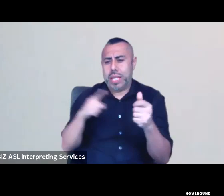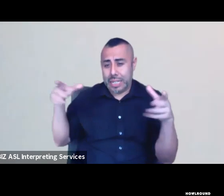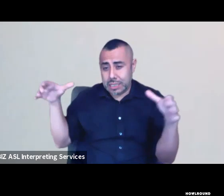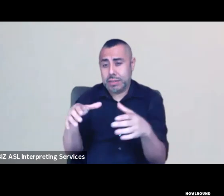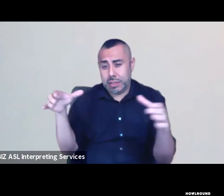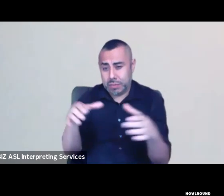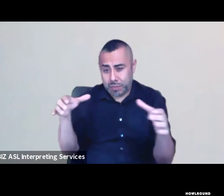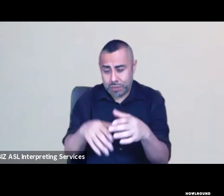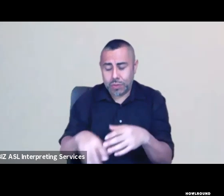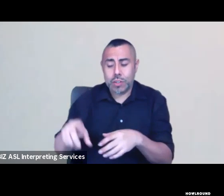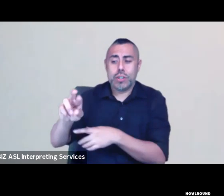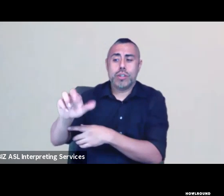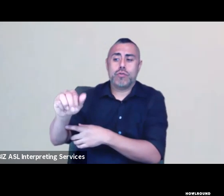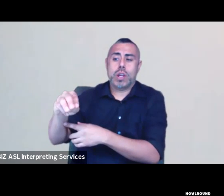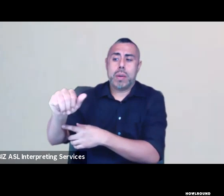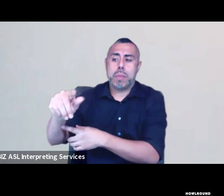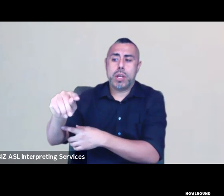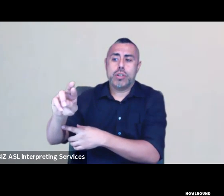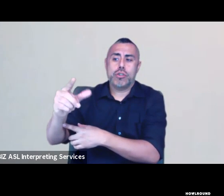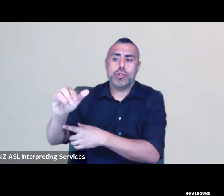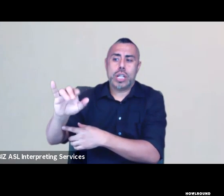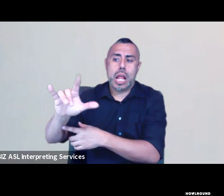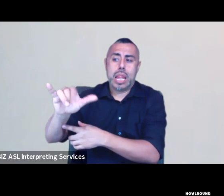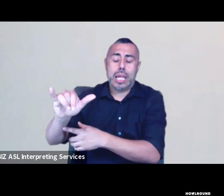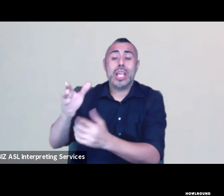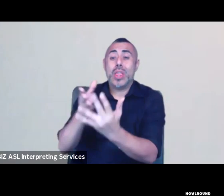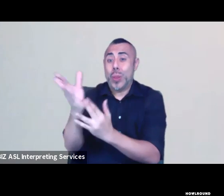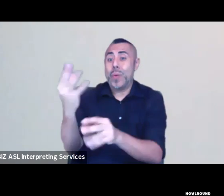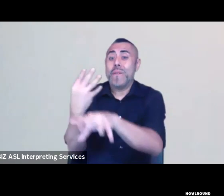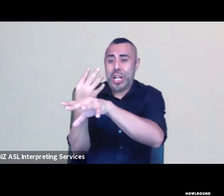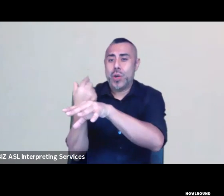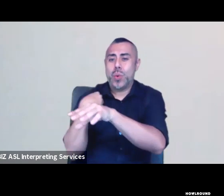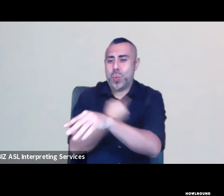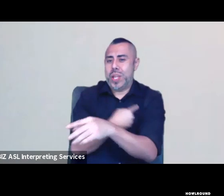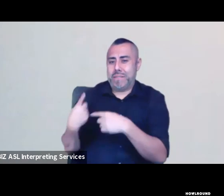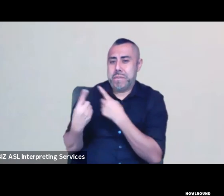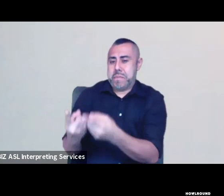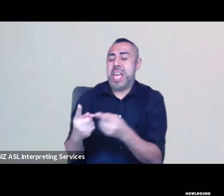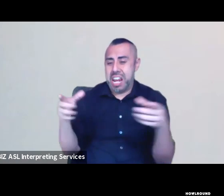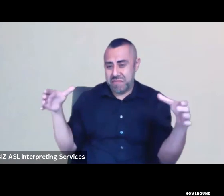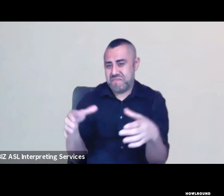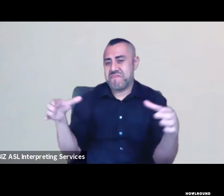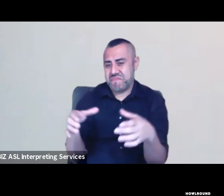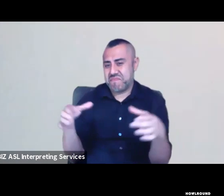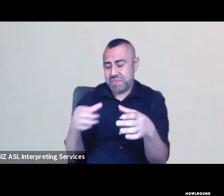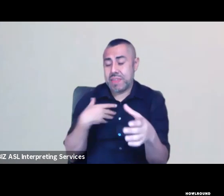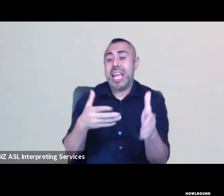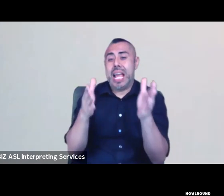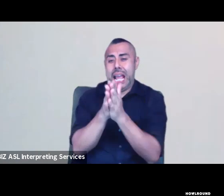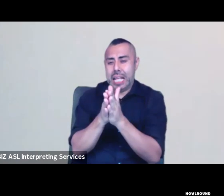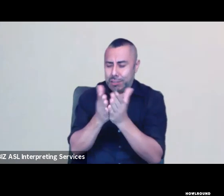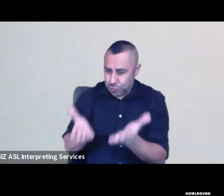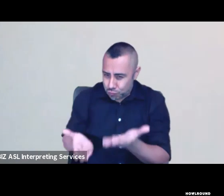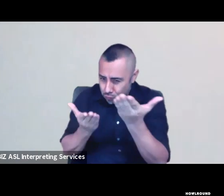Again, I just recommend that you experiment and also learn from what other people have done.